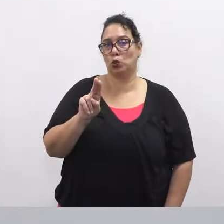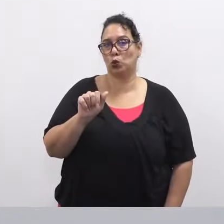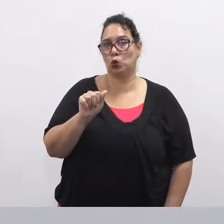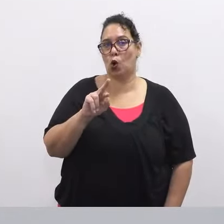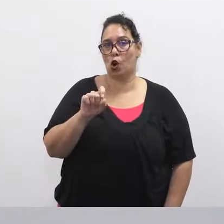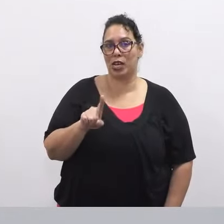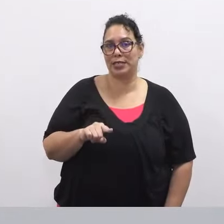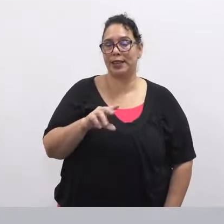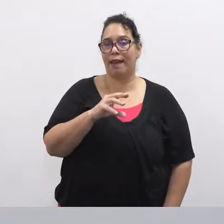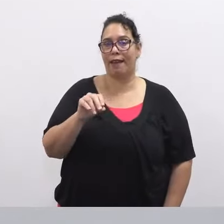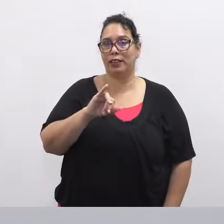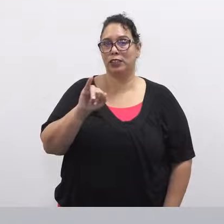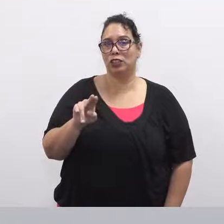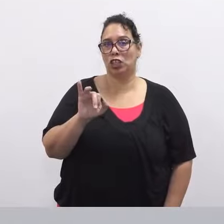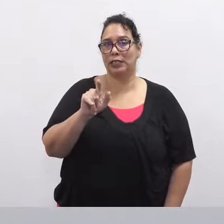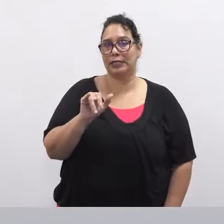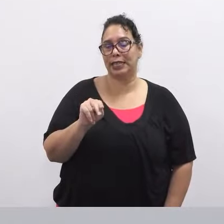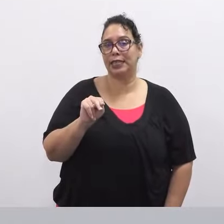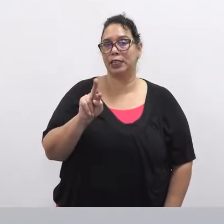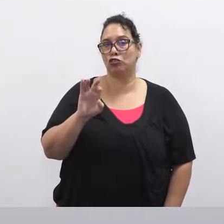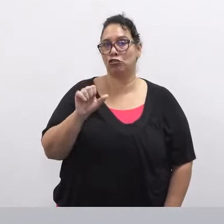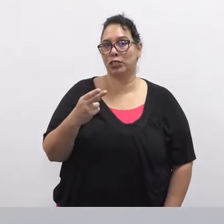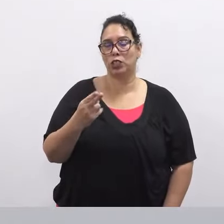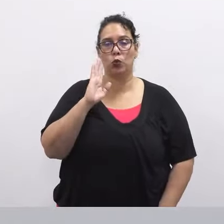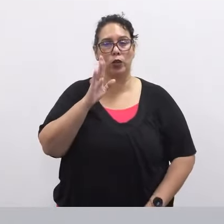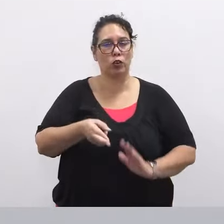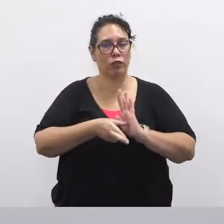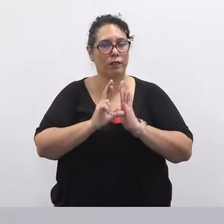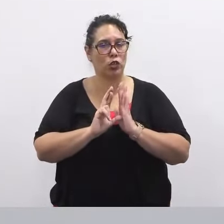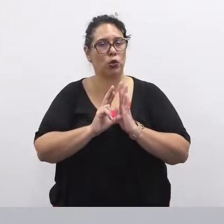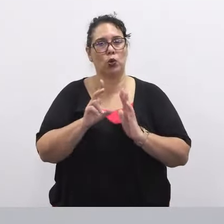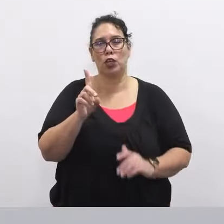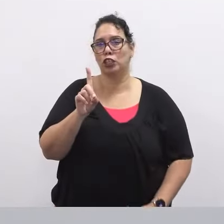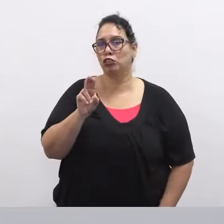So we will review the draft maps for you and the public again,